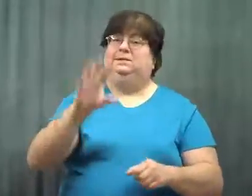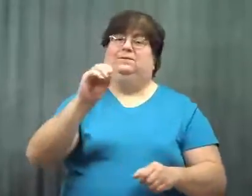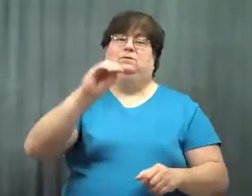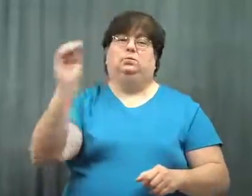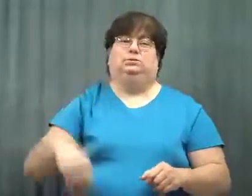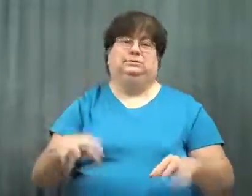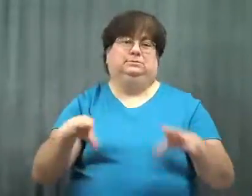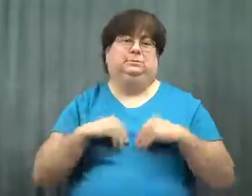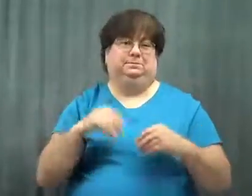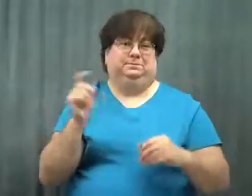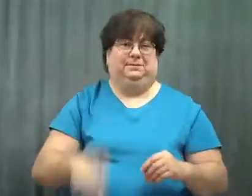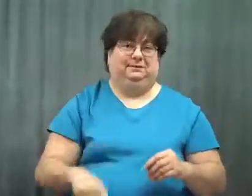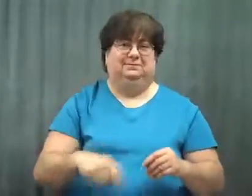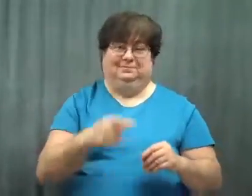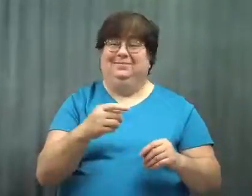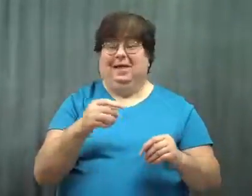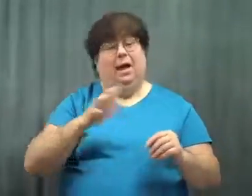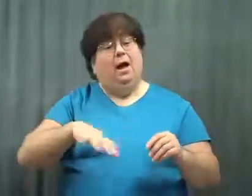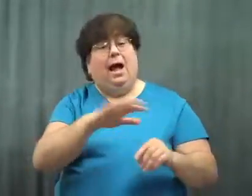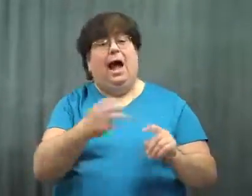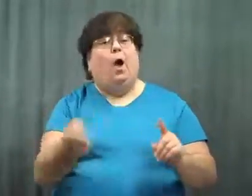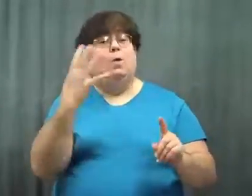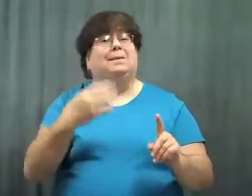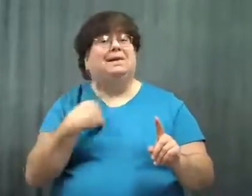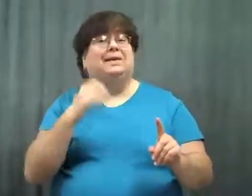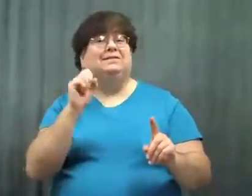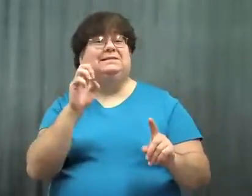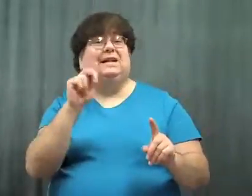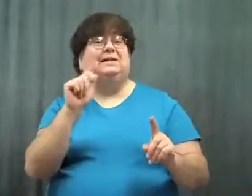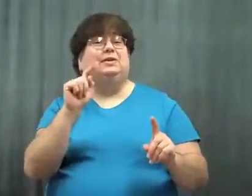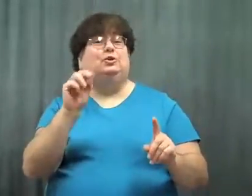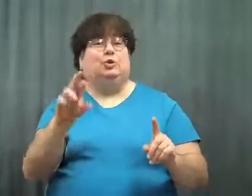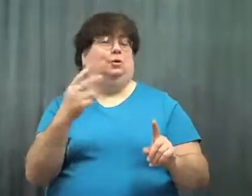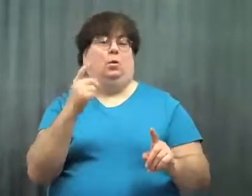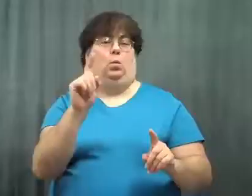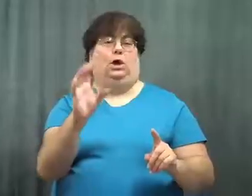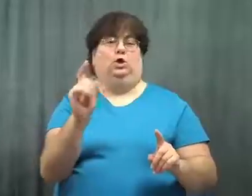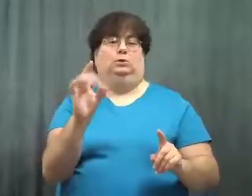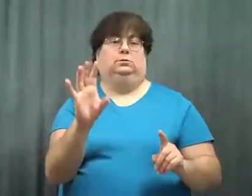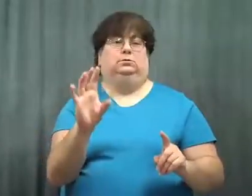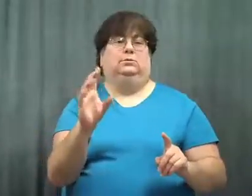To confirm there must be at least 50% approving. There are 100 Senators.